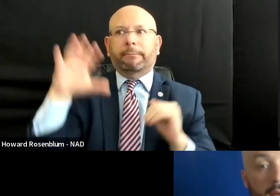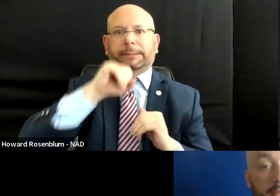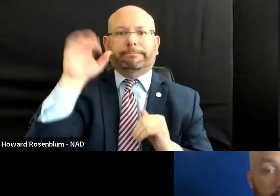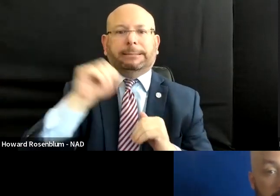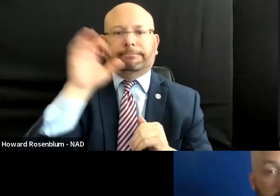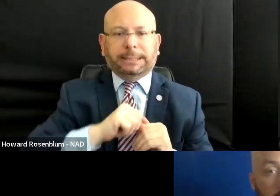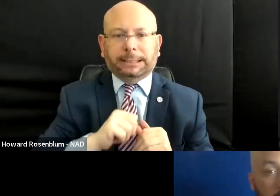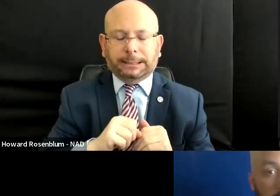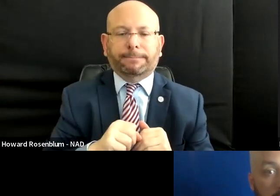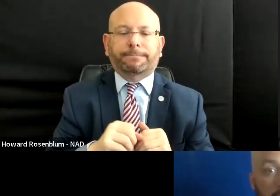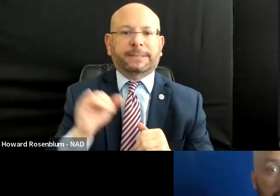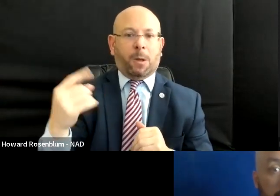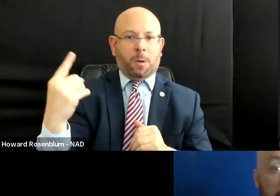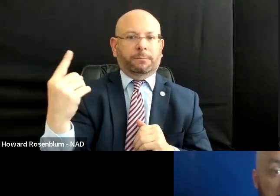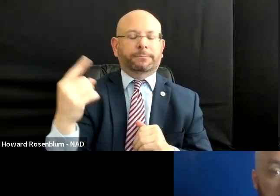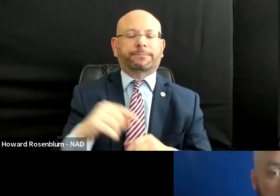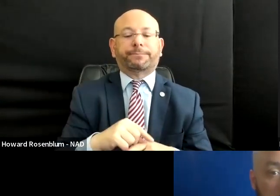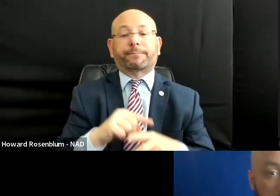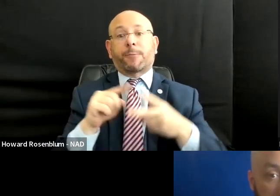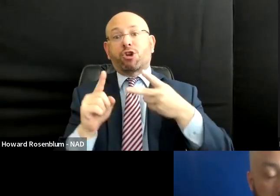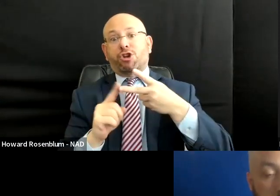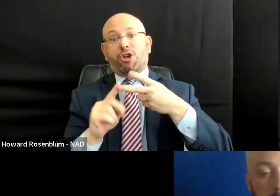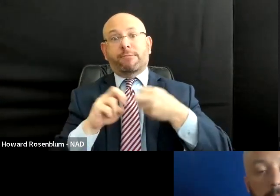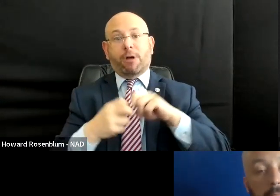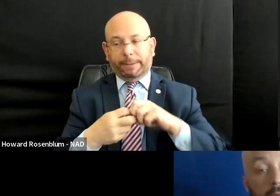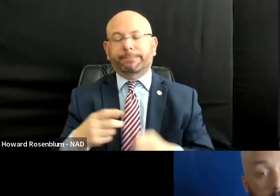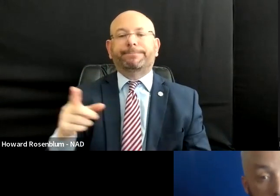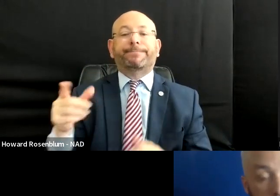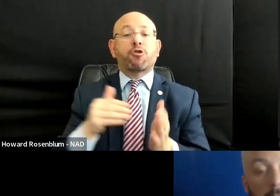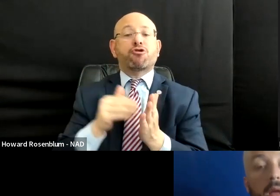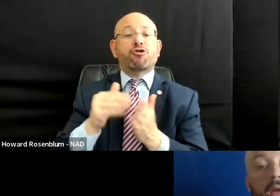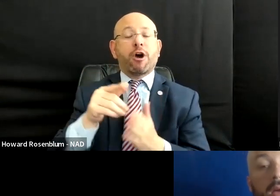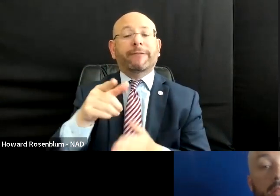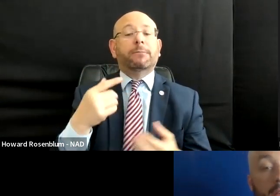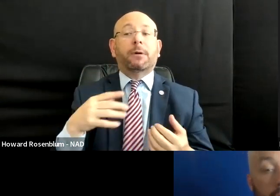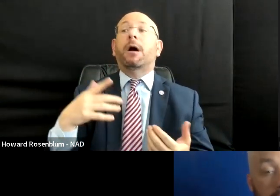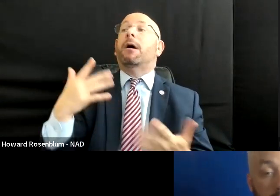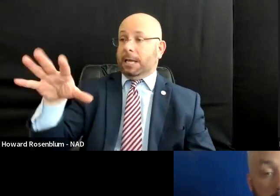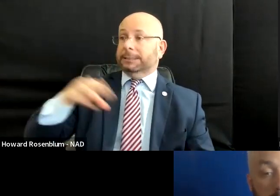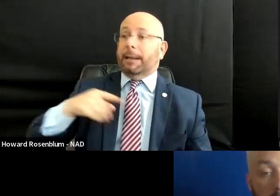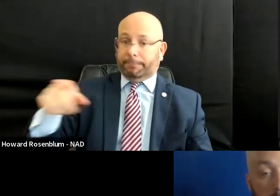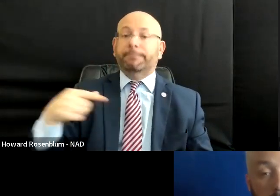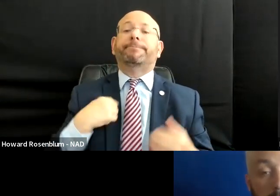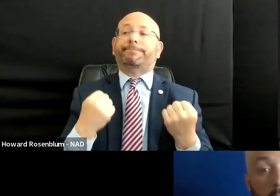was visually user friendly for drivers so once a once a notification came in, they would be able to click on their